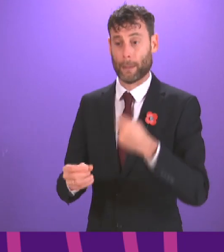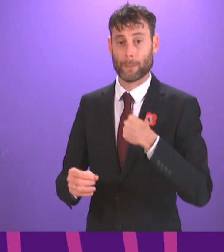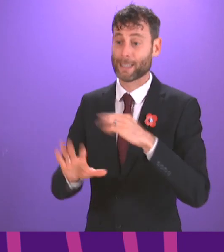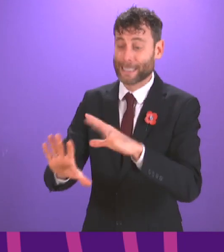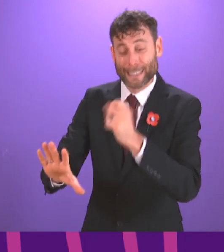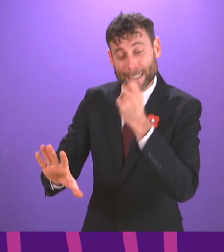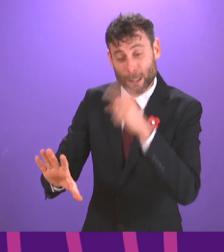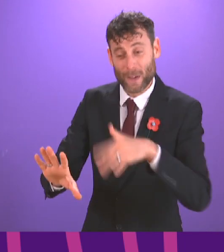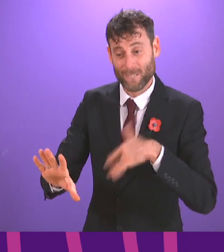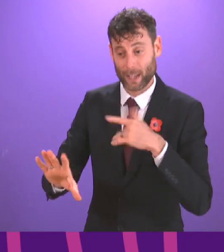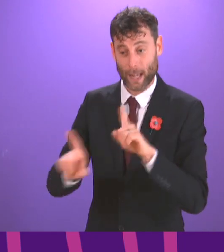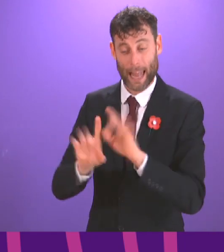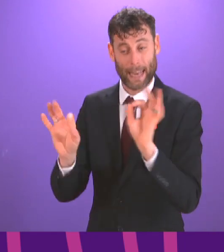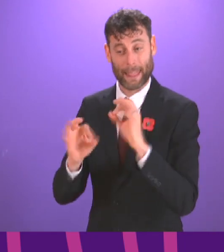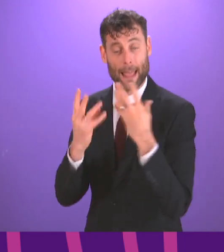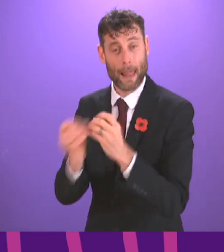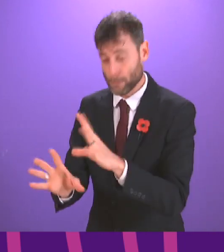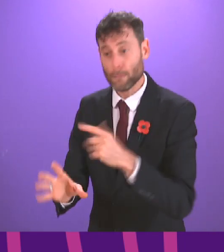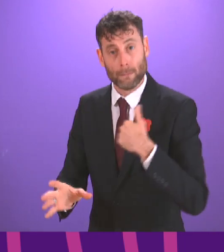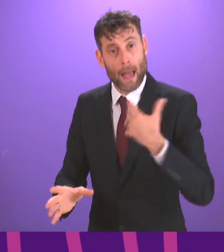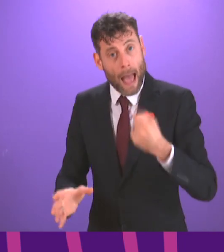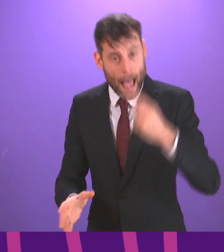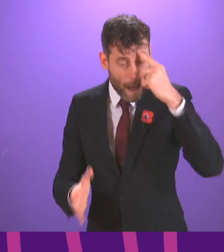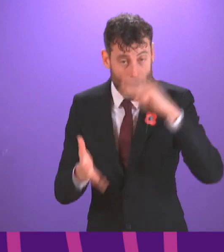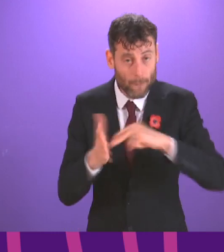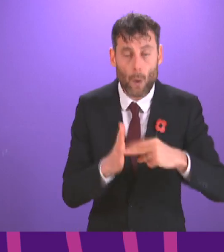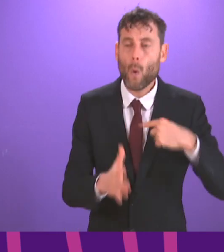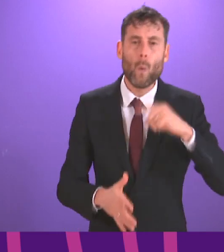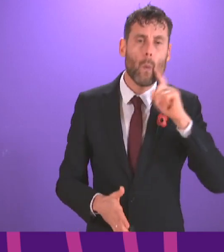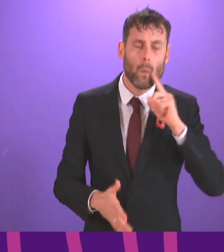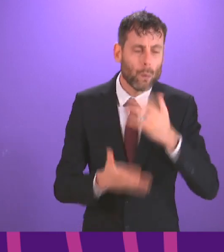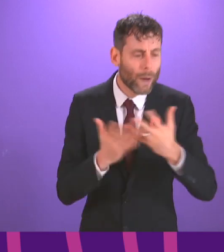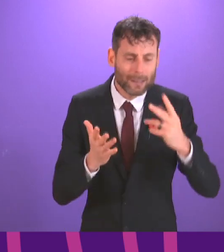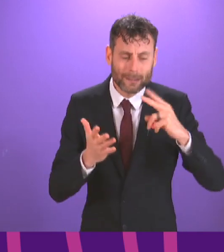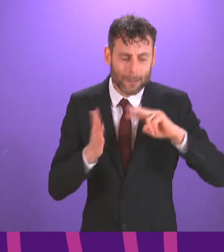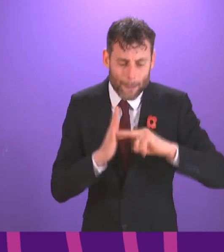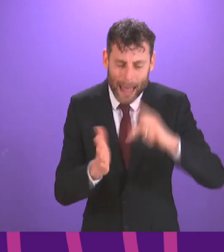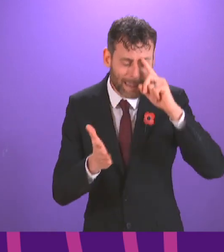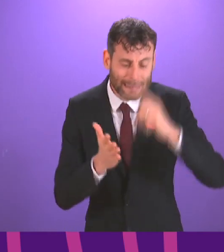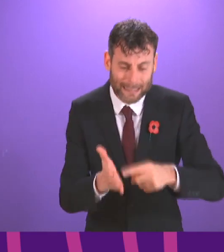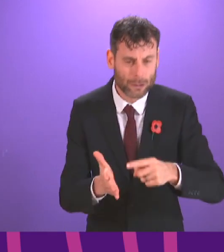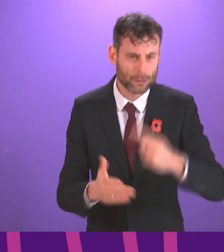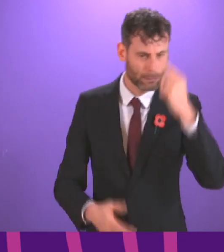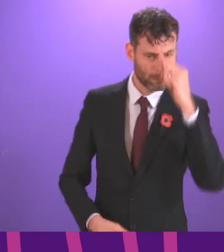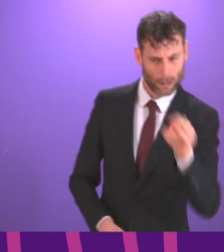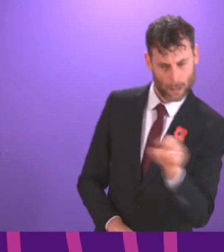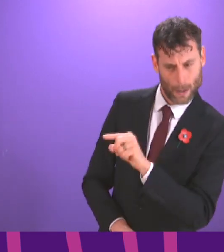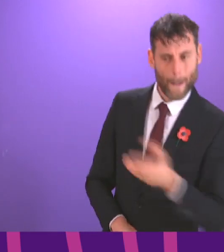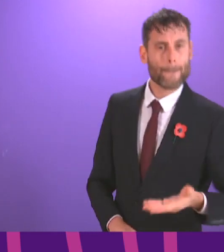We want to ensure that businesses are involved, as far as possible, in the decision-making process and that they have an understanding of what drives those decisions. We want that